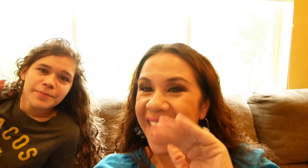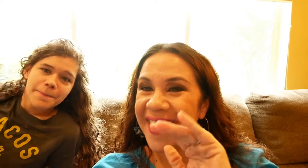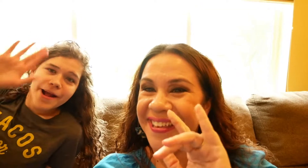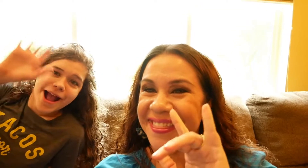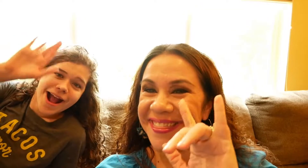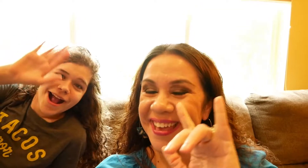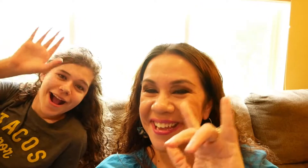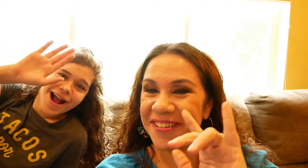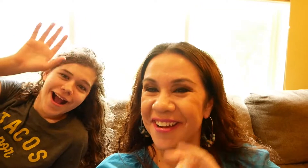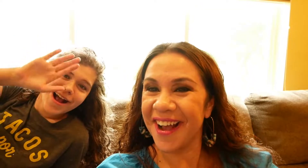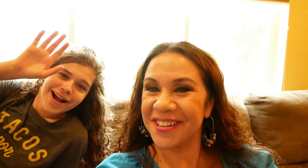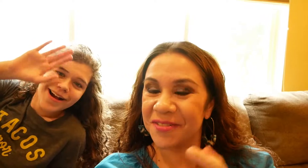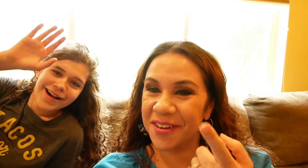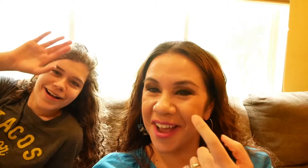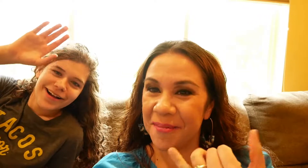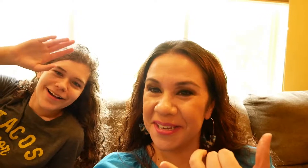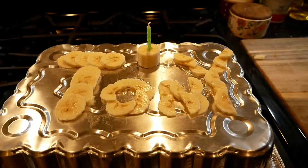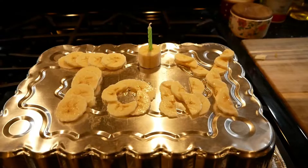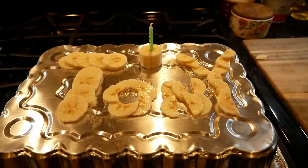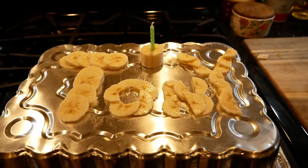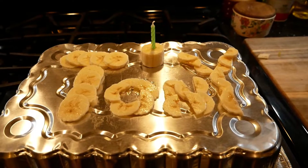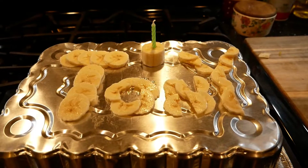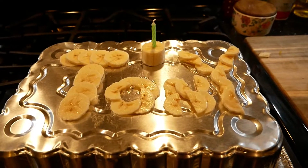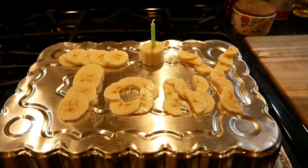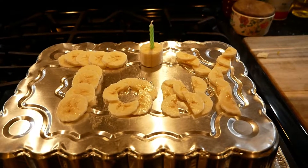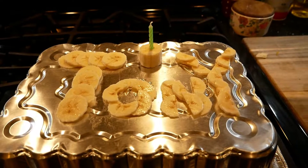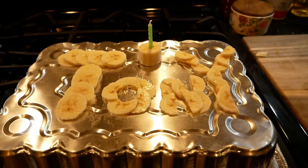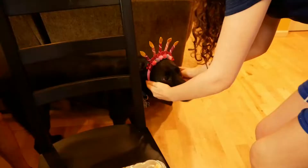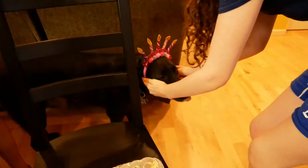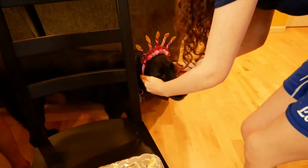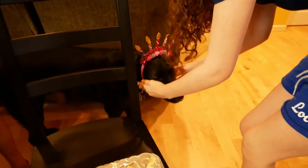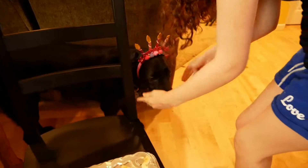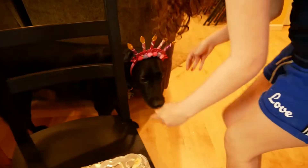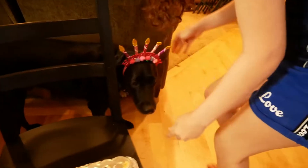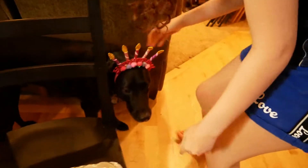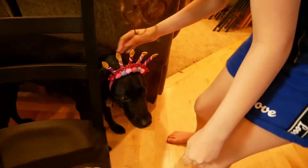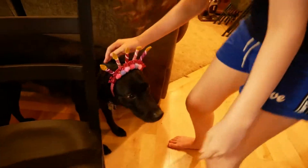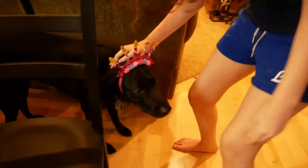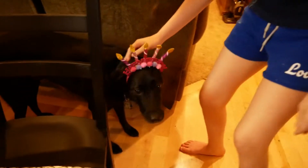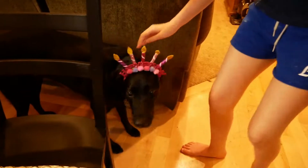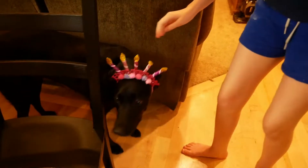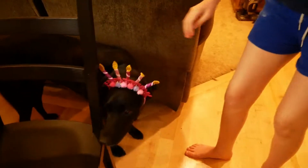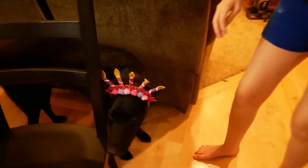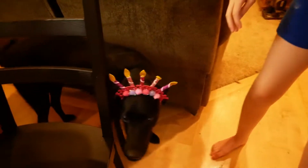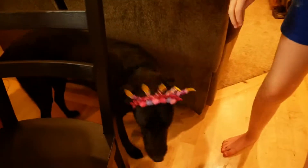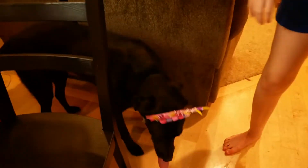me and Elena wanted to say bye and we will see you next week but hang on here is tony's birthday